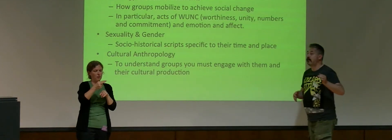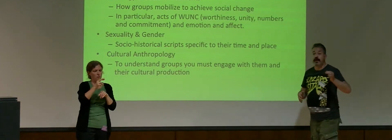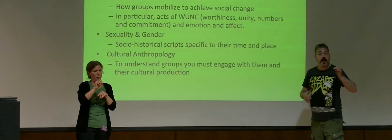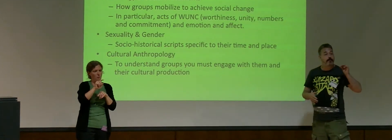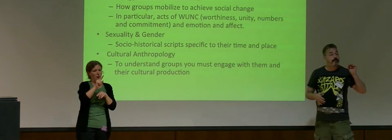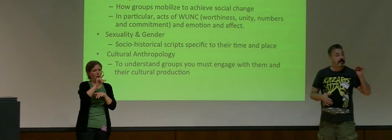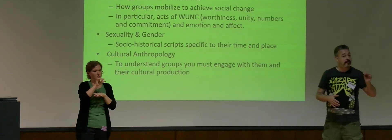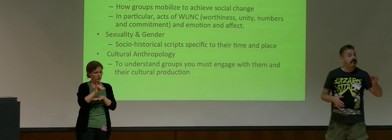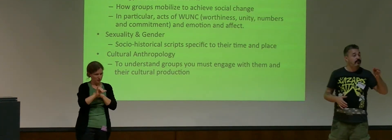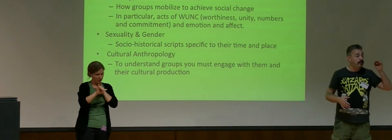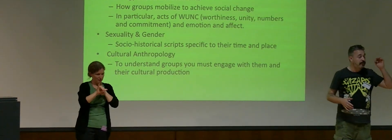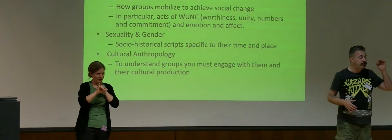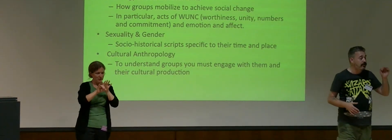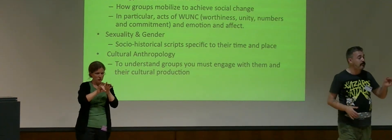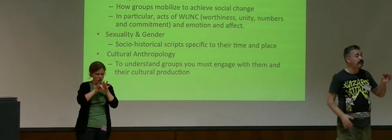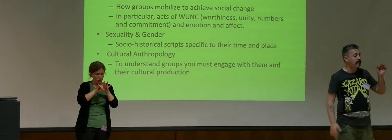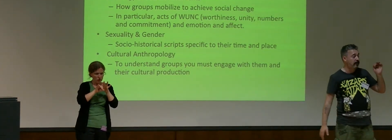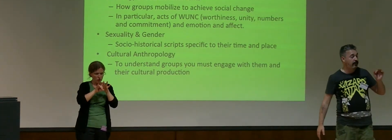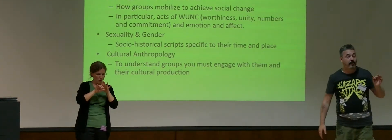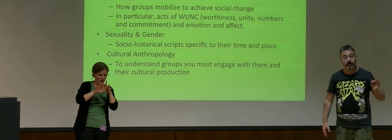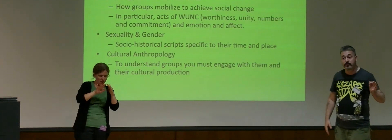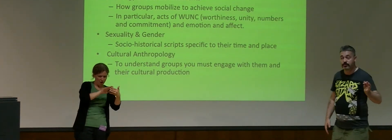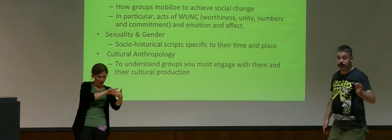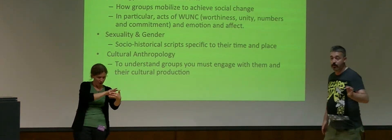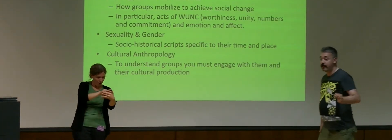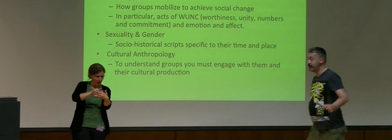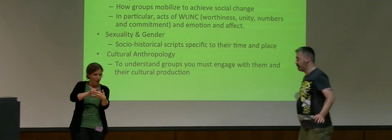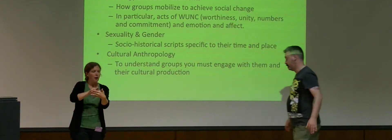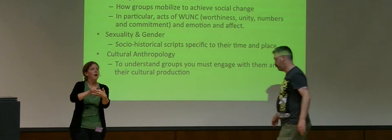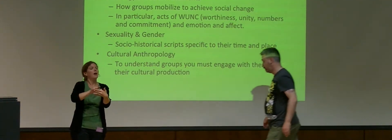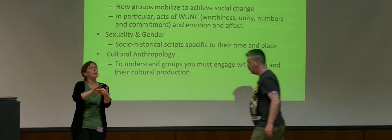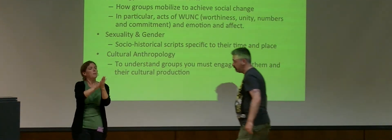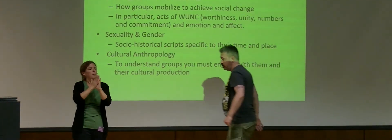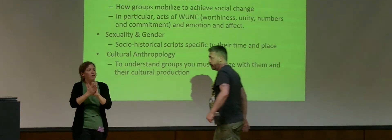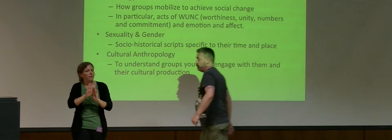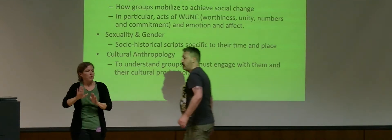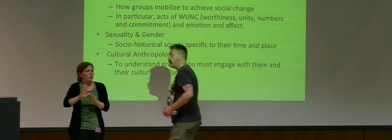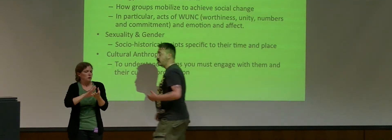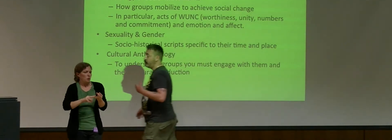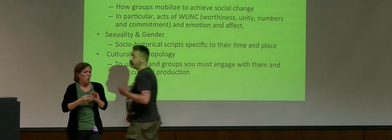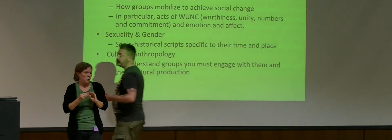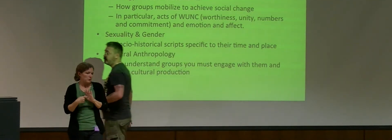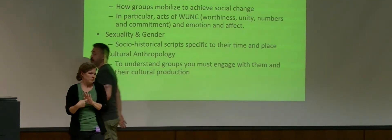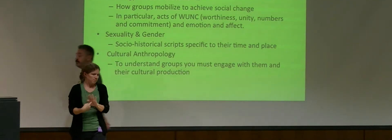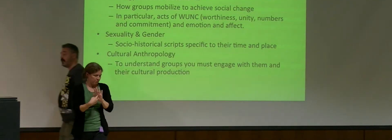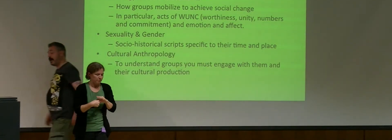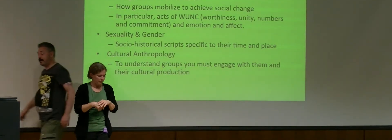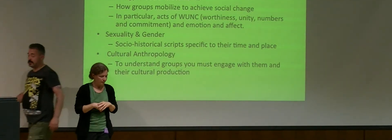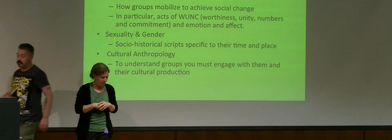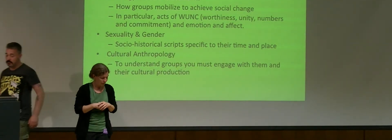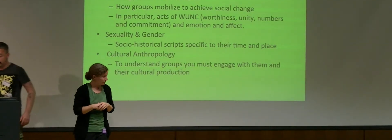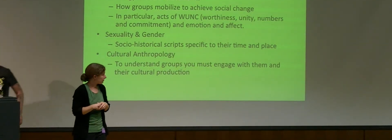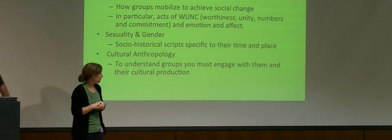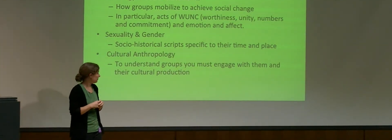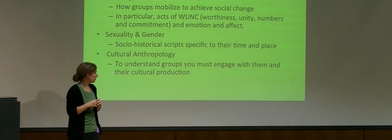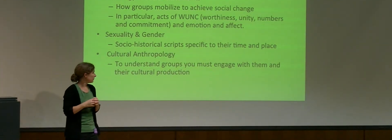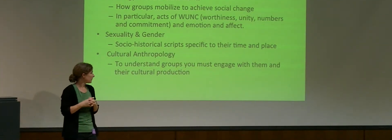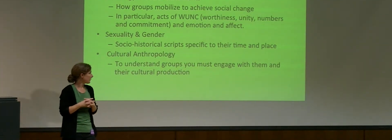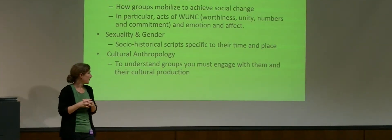and begins to produce their own stories. So in order to do that as a theorist,